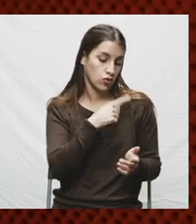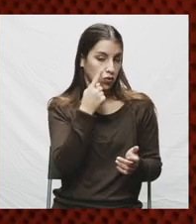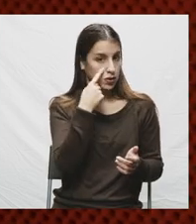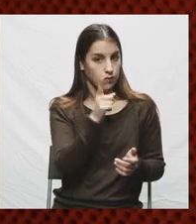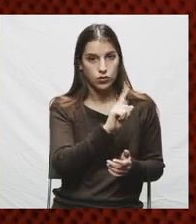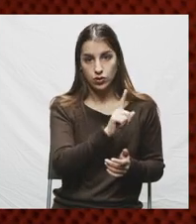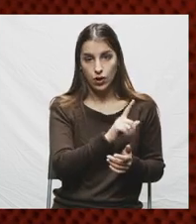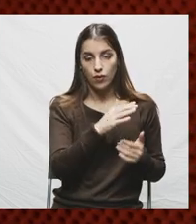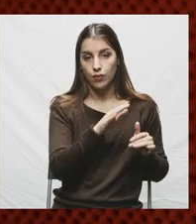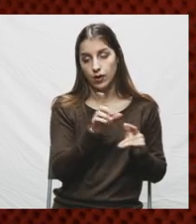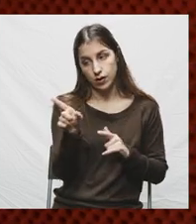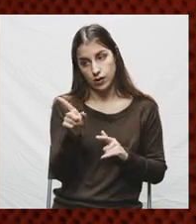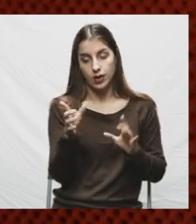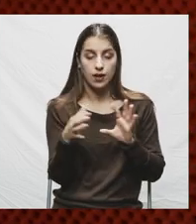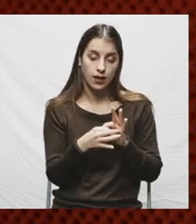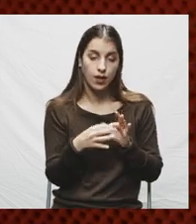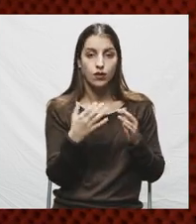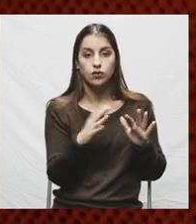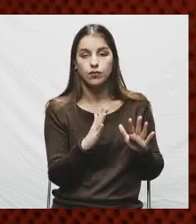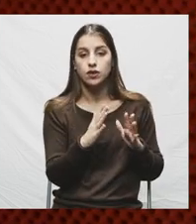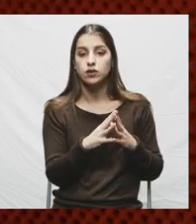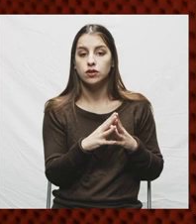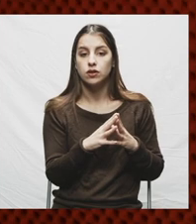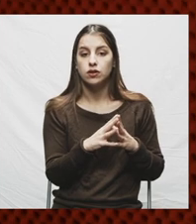many of us know because they’re linked to you,